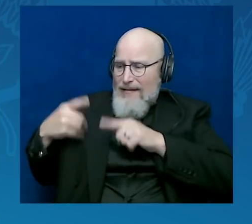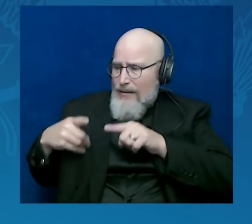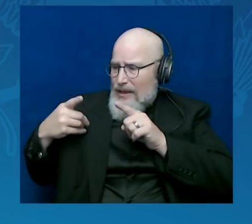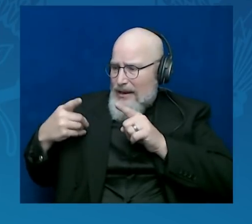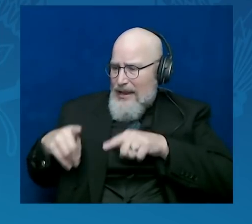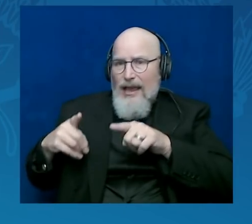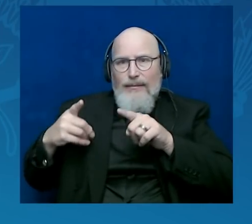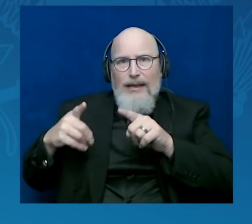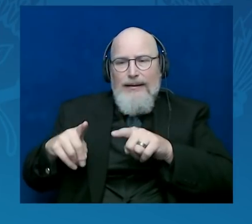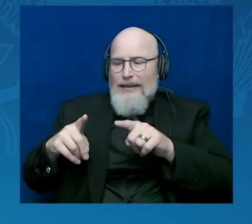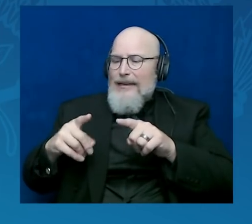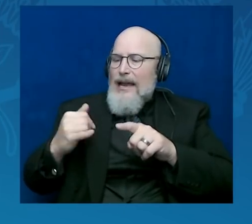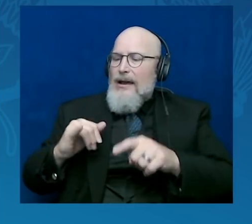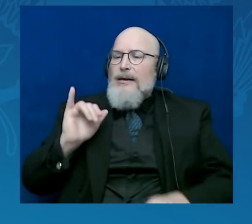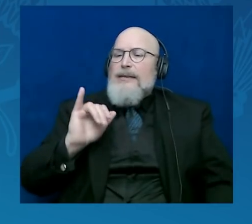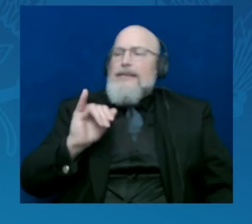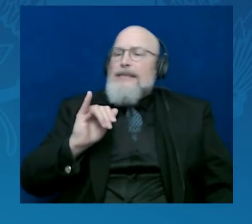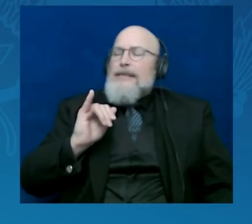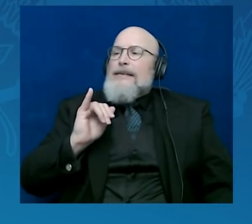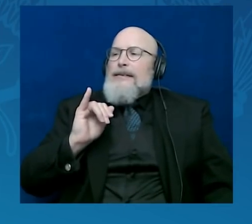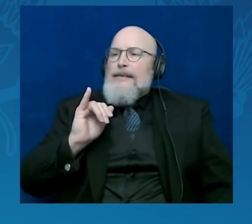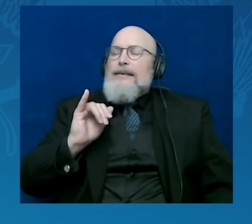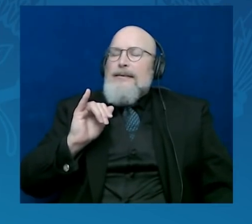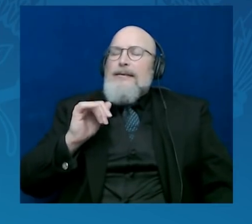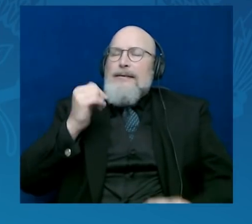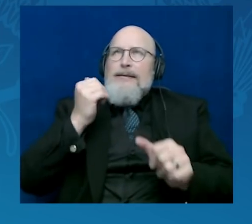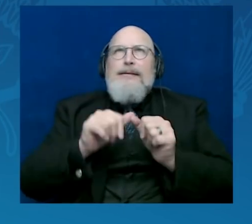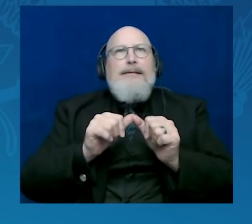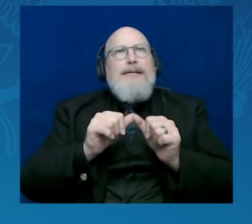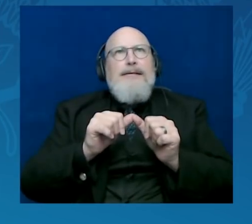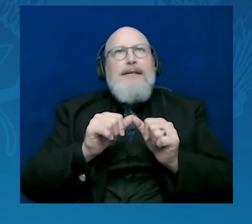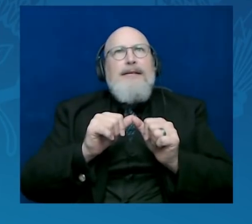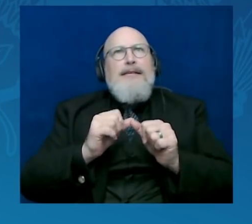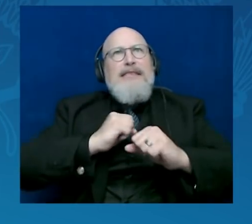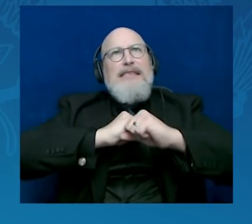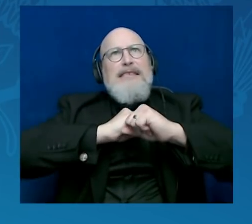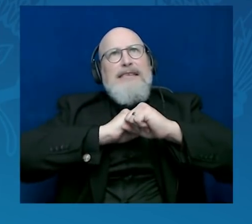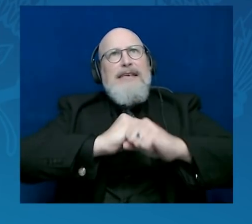Defending the rules and norms, upholding our principles --